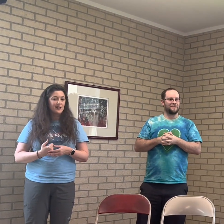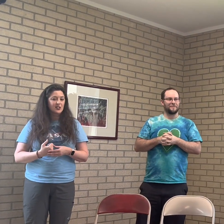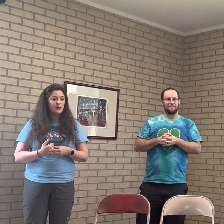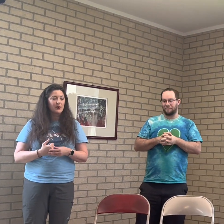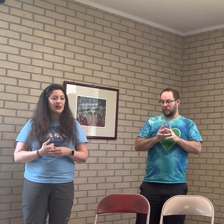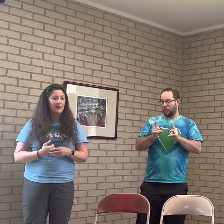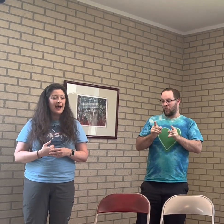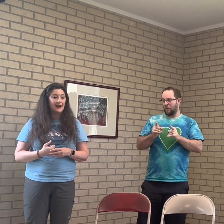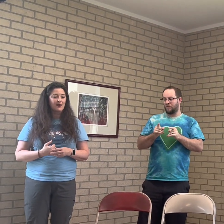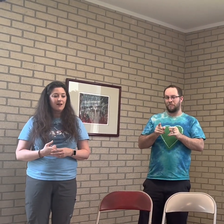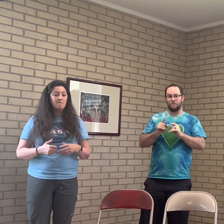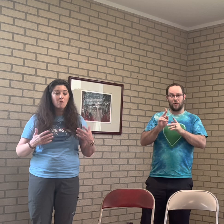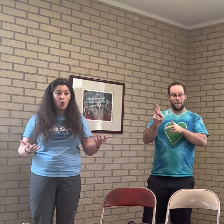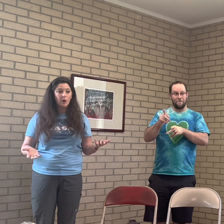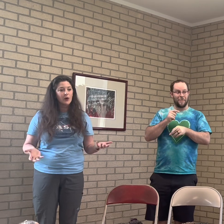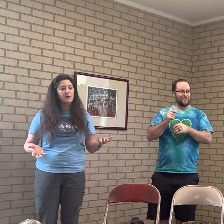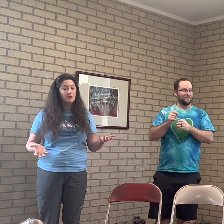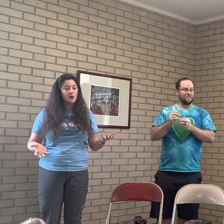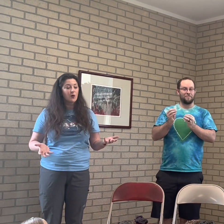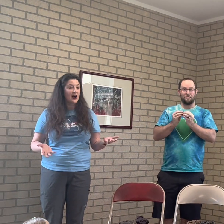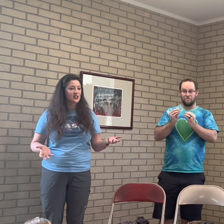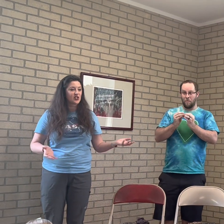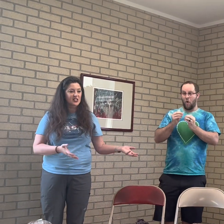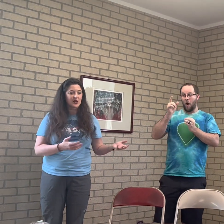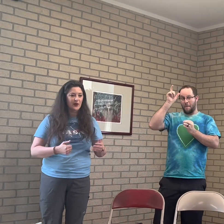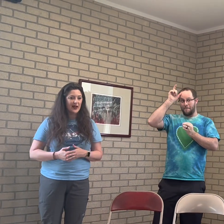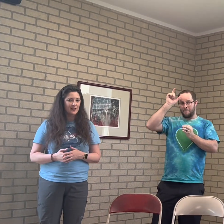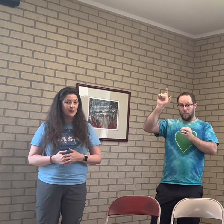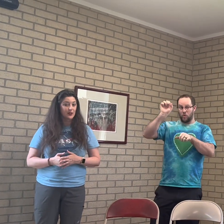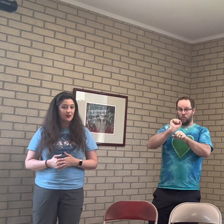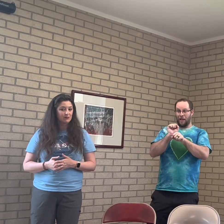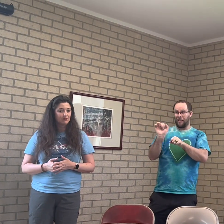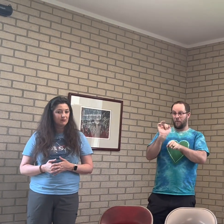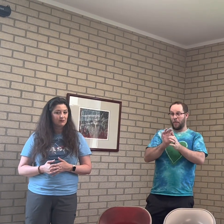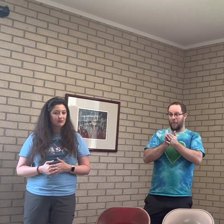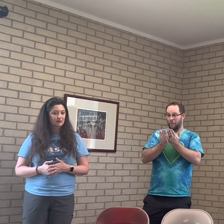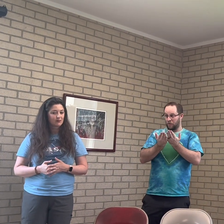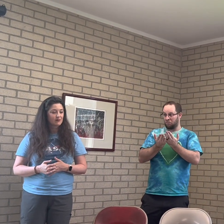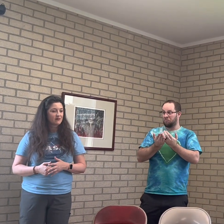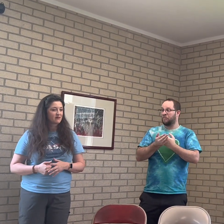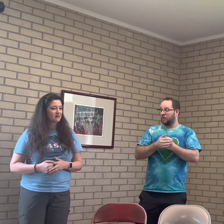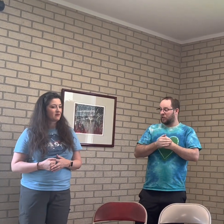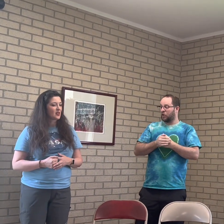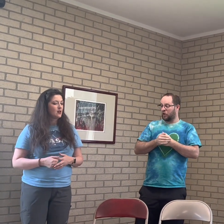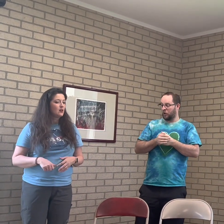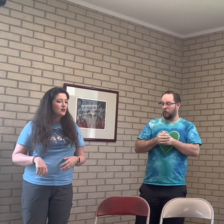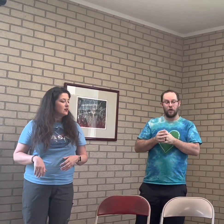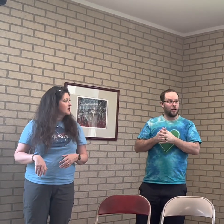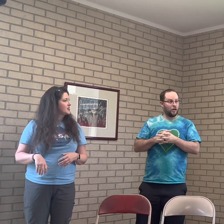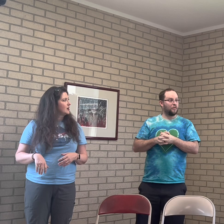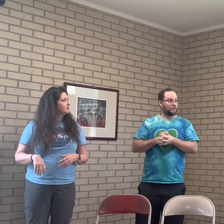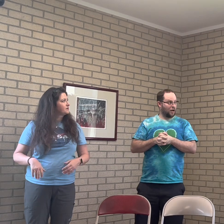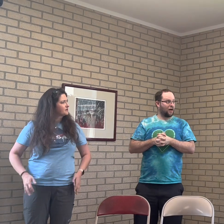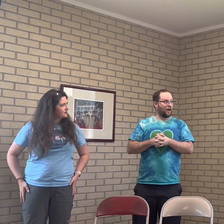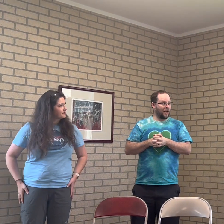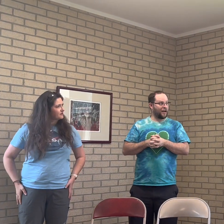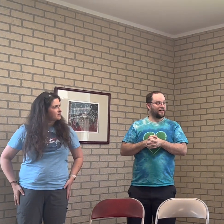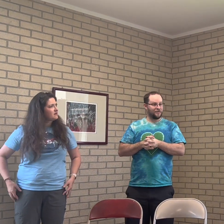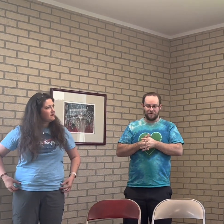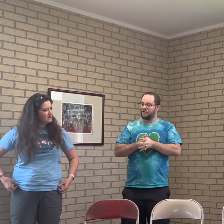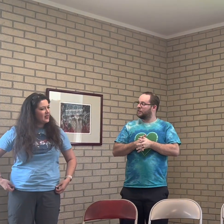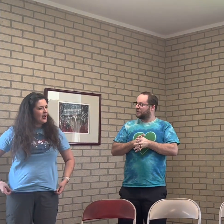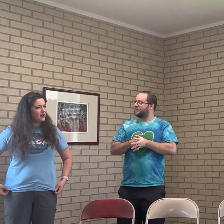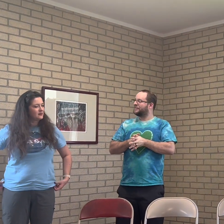to be bringing back more moon rocks, just like we had in the book. Mr. Dixon: I think that is awesome!